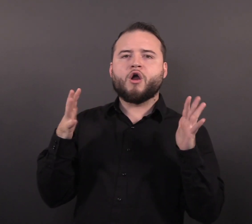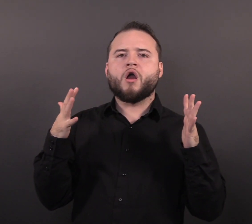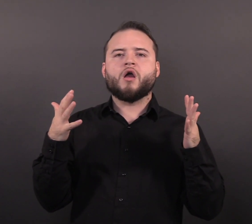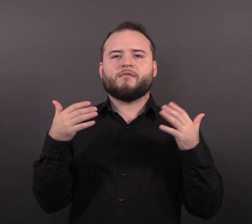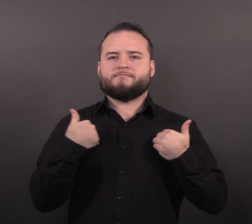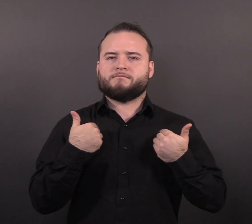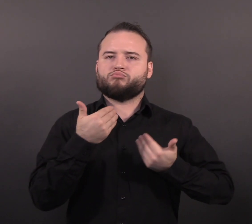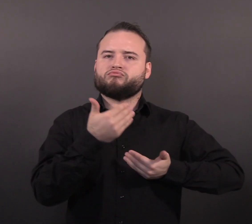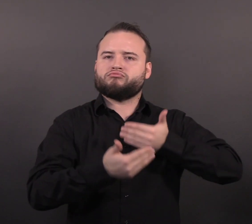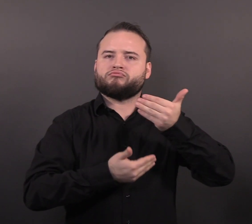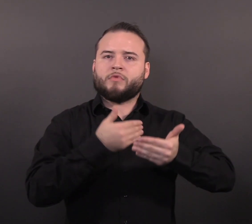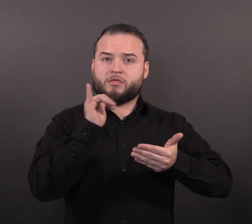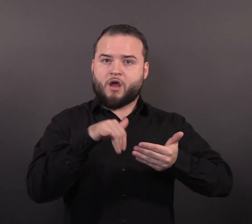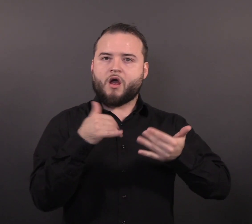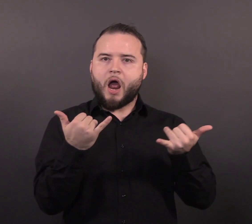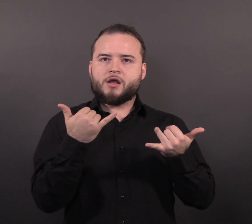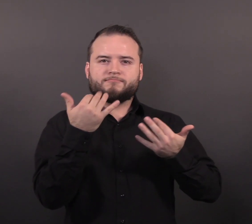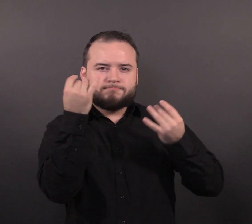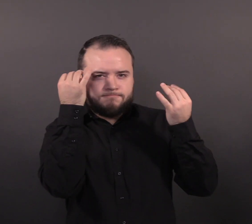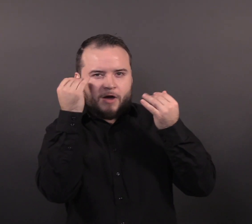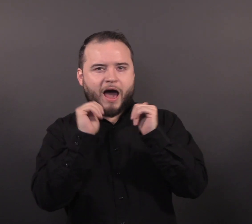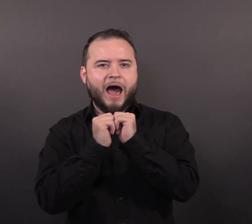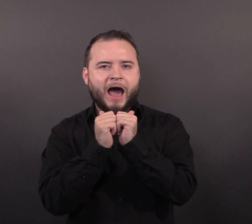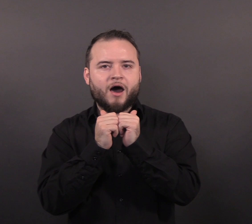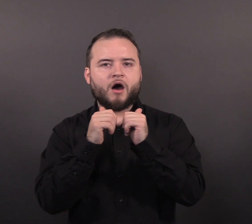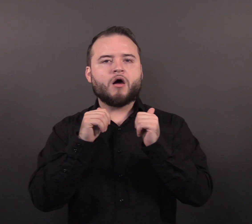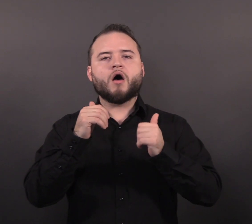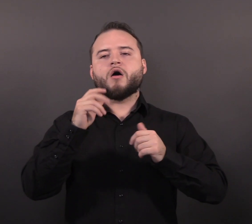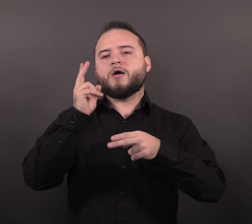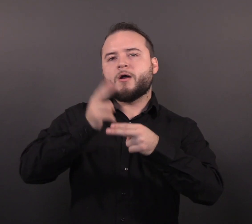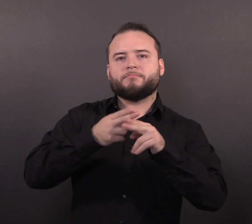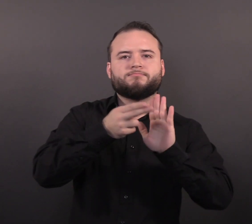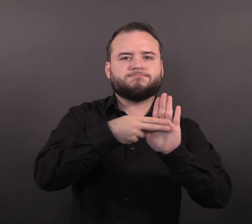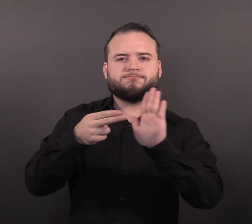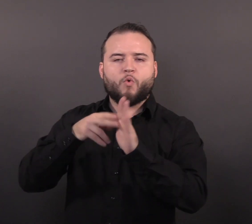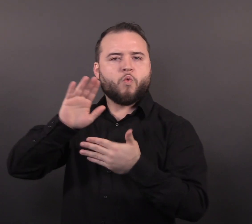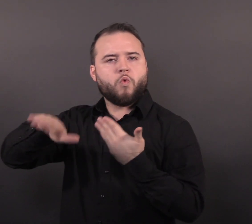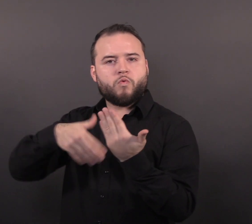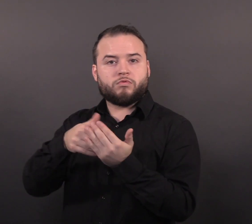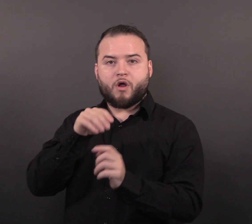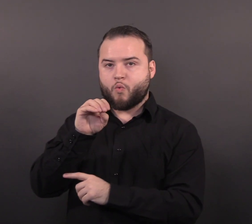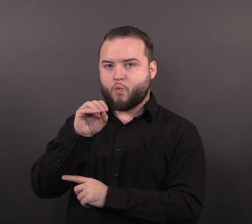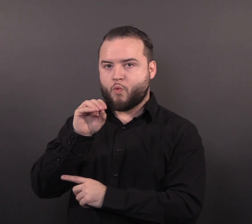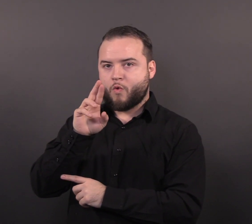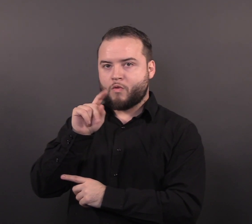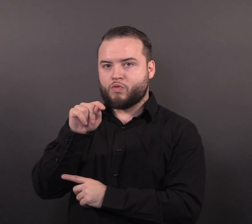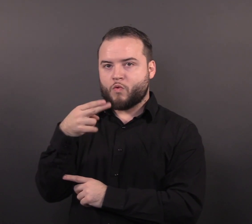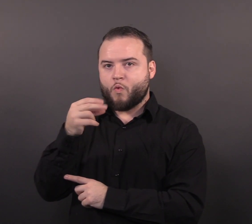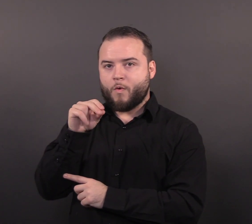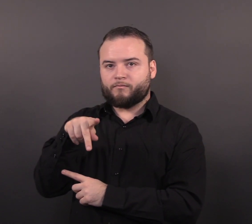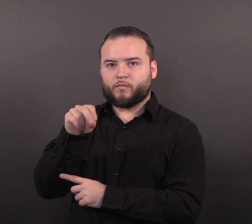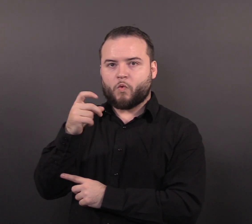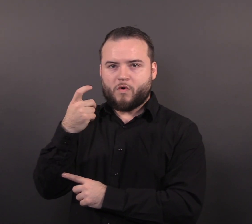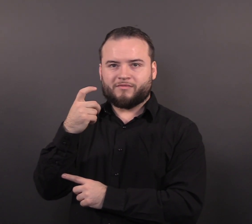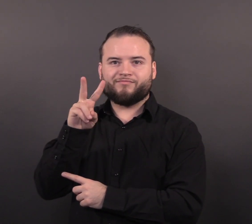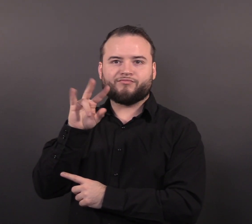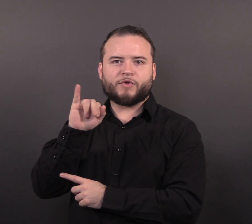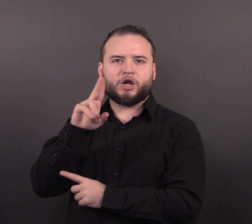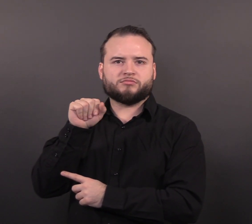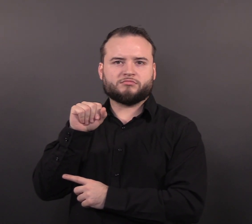there was already a process underway to reconsider the naming of all orthopoxvirus species,